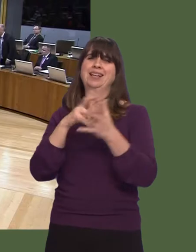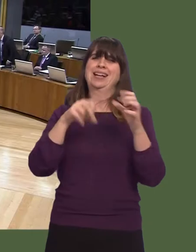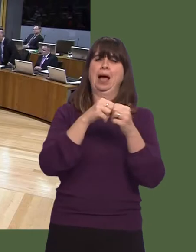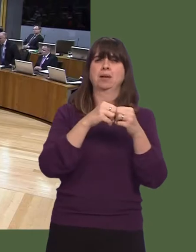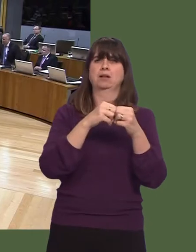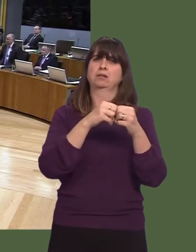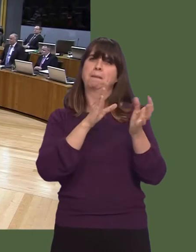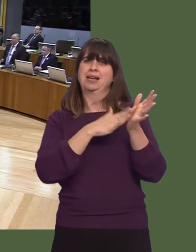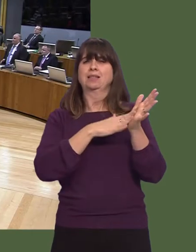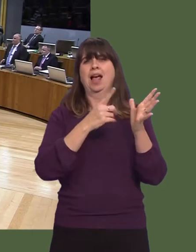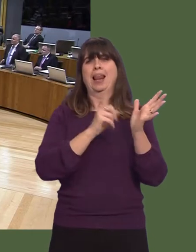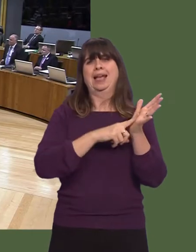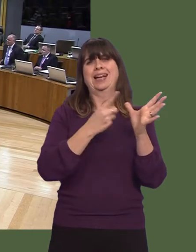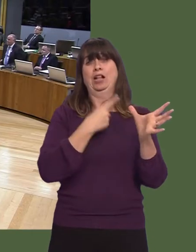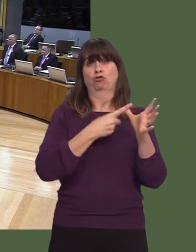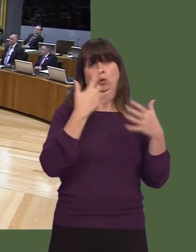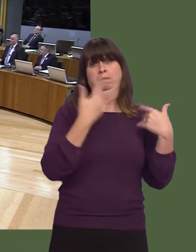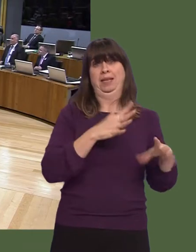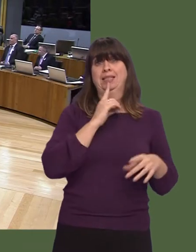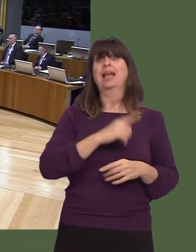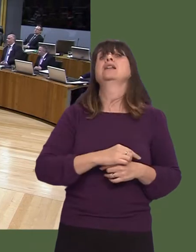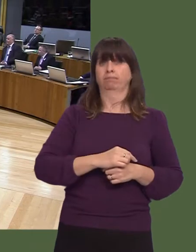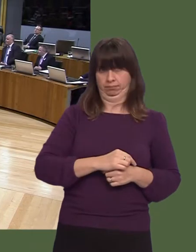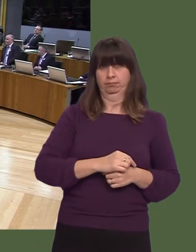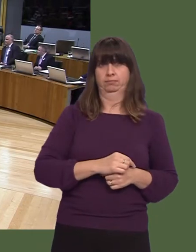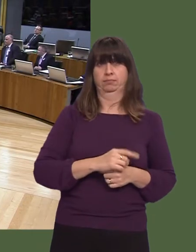Carwyn Jones AM: Well, I think I've just answered the question. There were no specific accusations